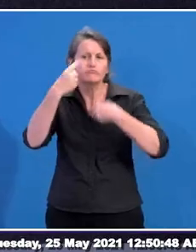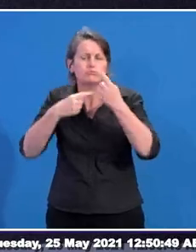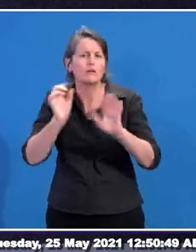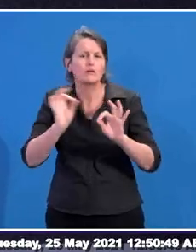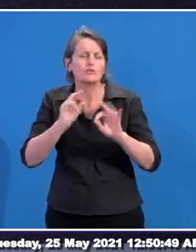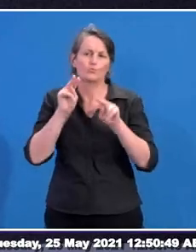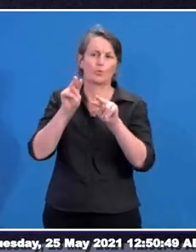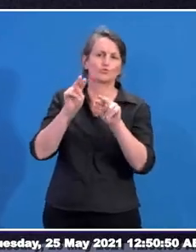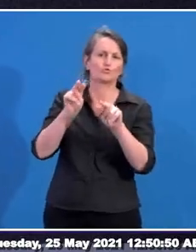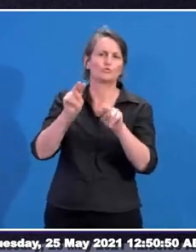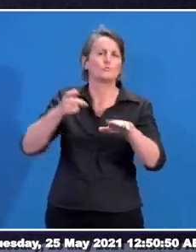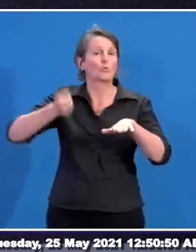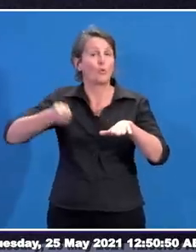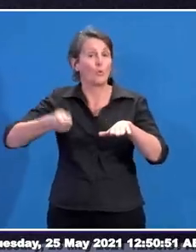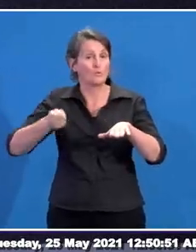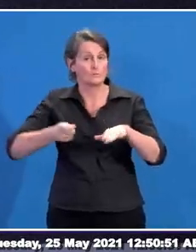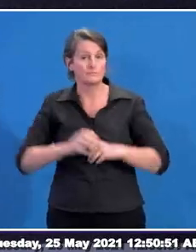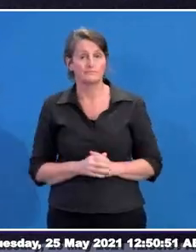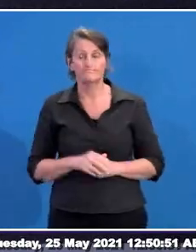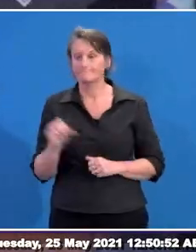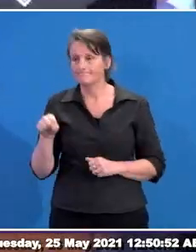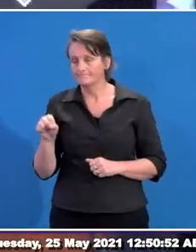But you went along to watch what was happening? Yes.